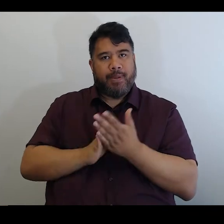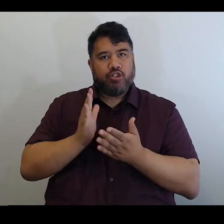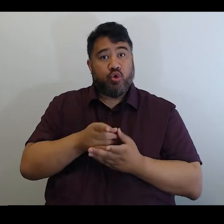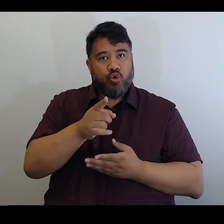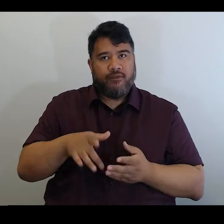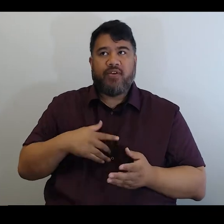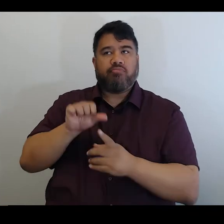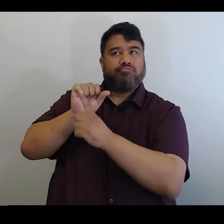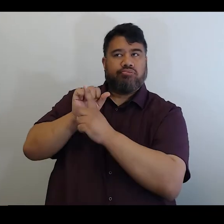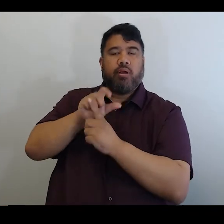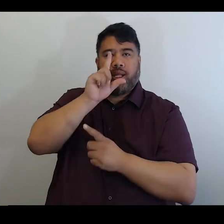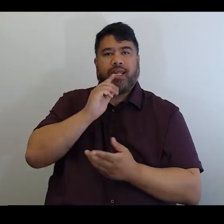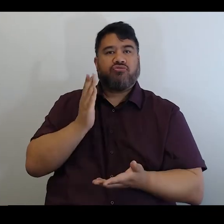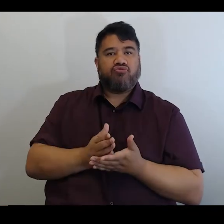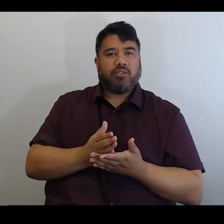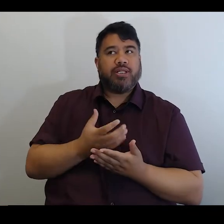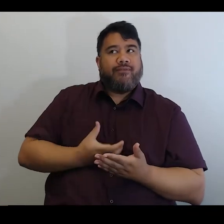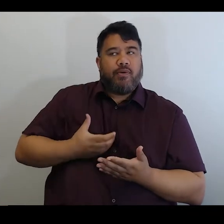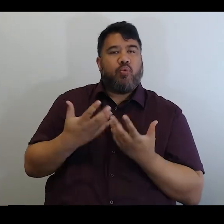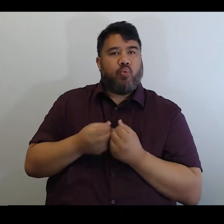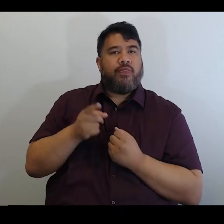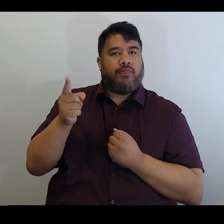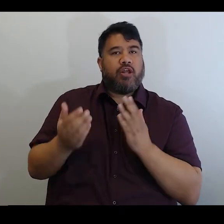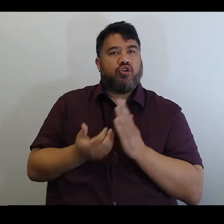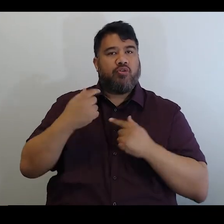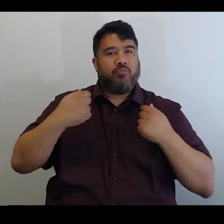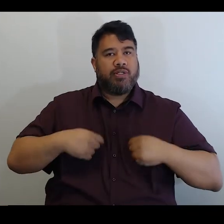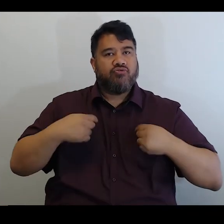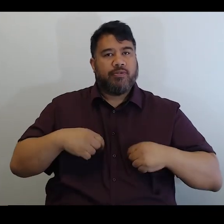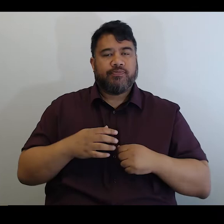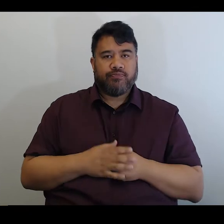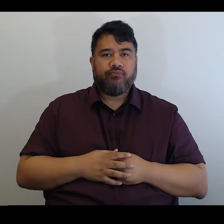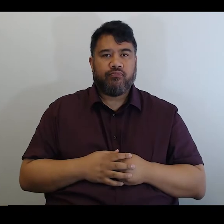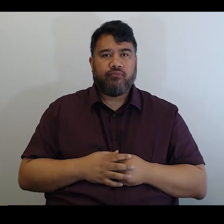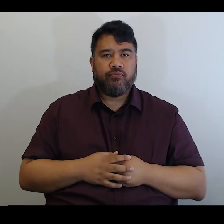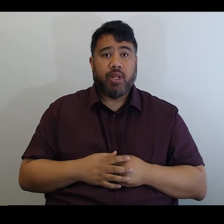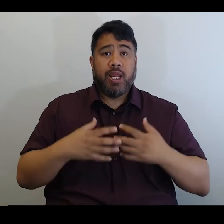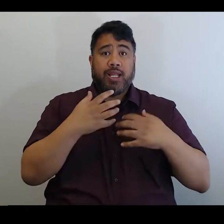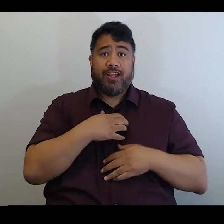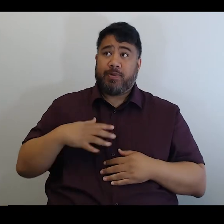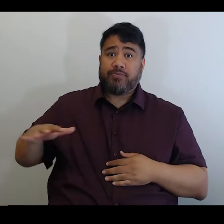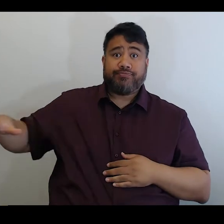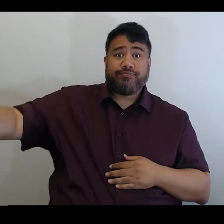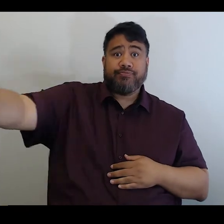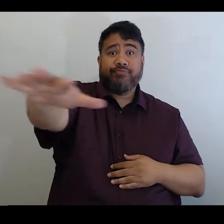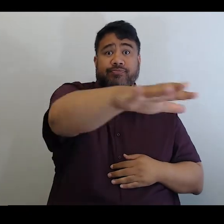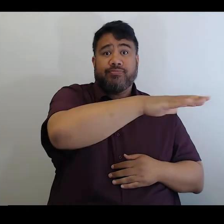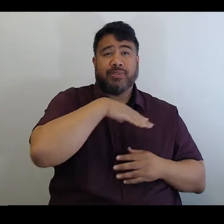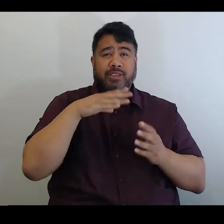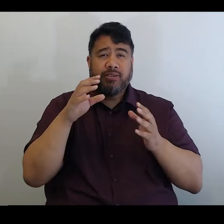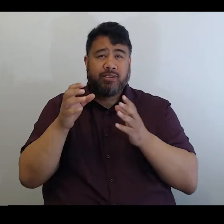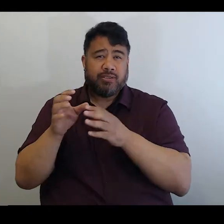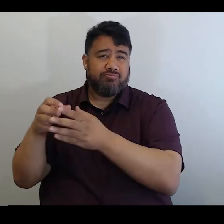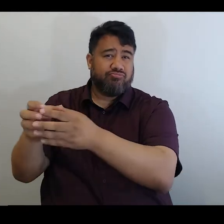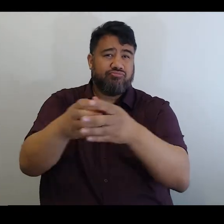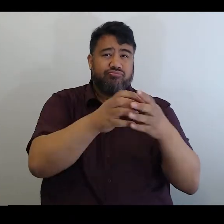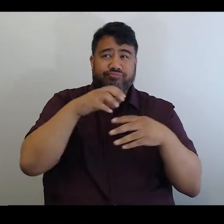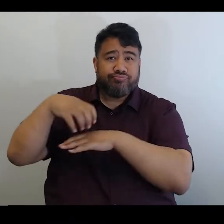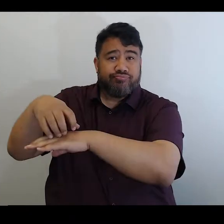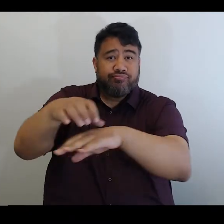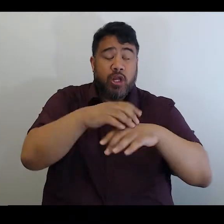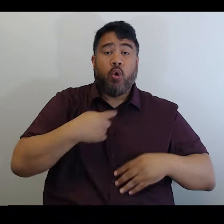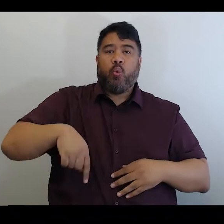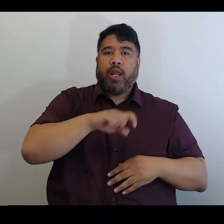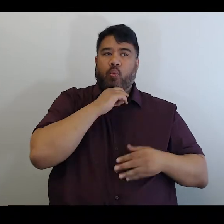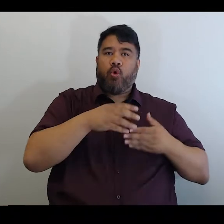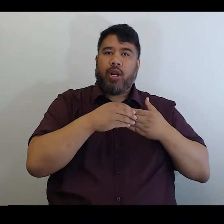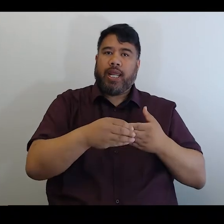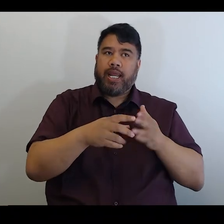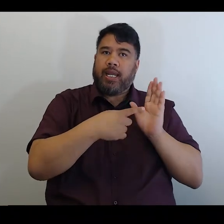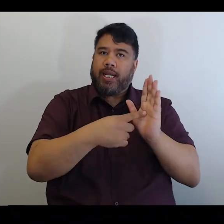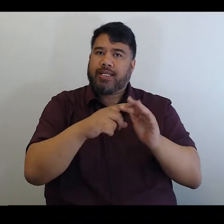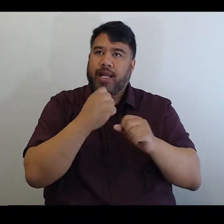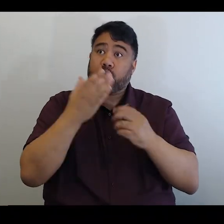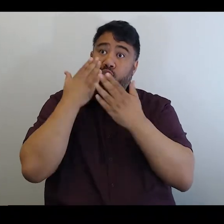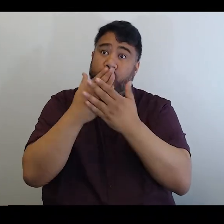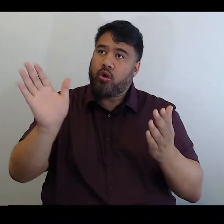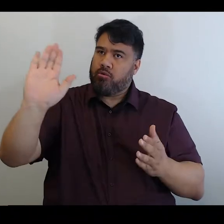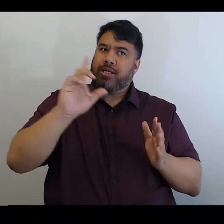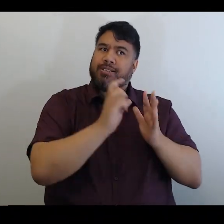We must and will become the leading example across government for the public sector in employing disabled people, and in empowering our community.